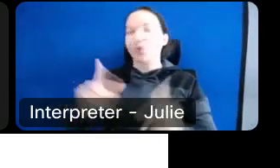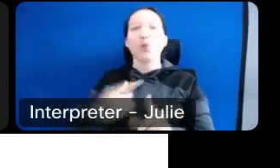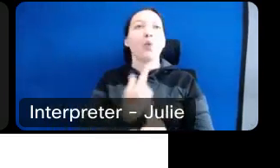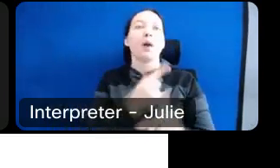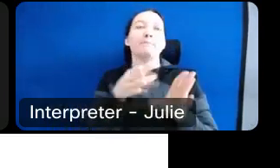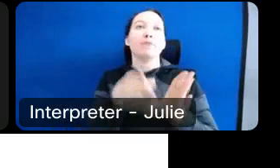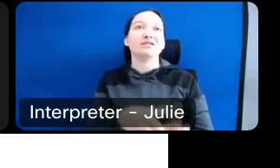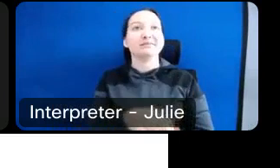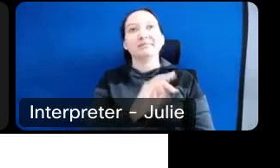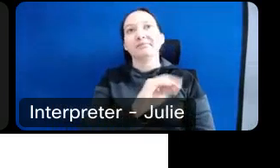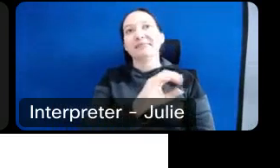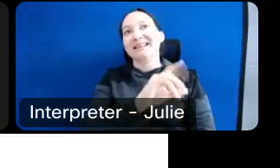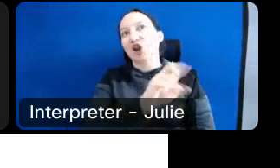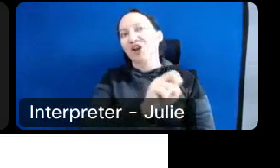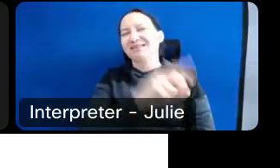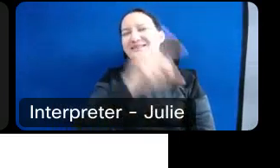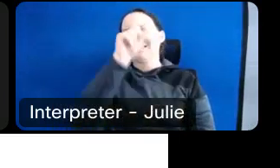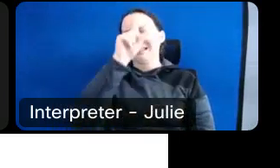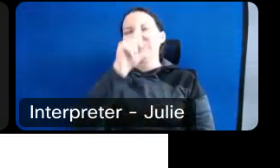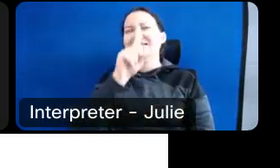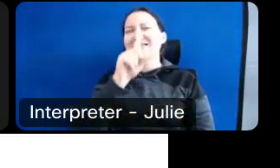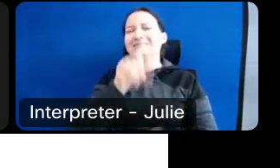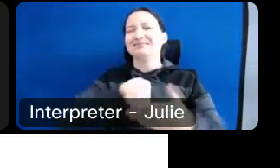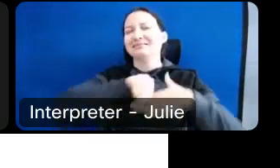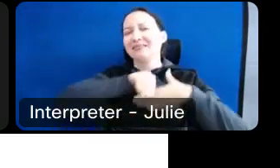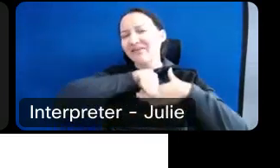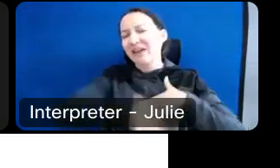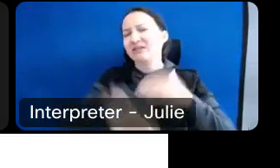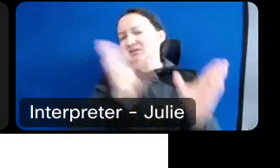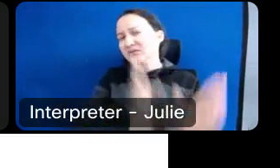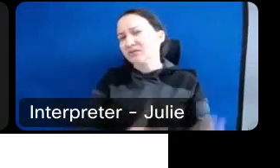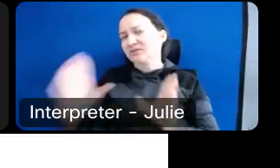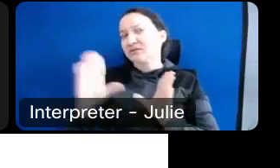And because I think that colors, of course, the strategies, which are great.